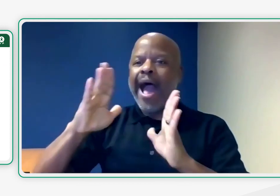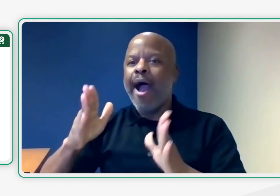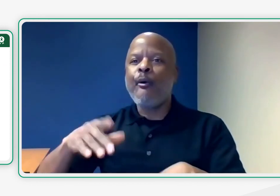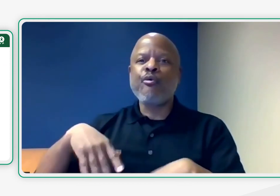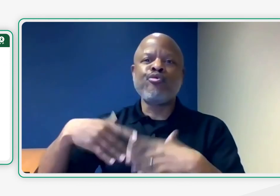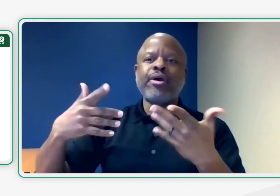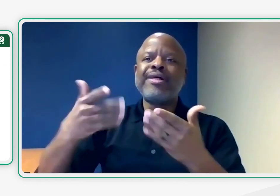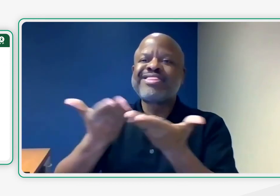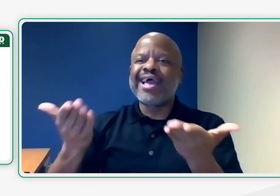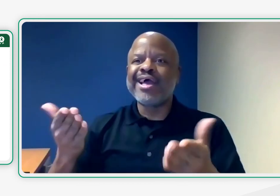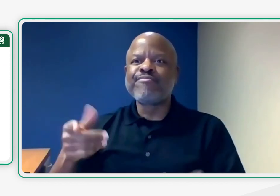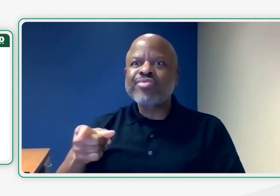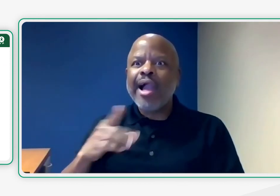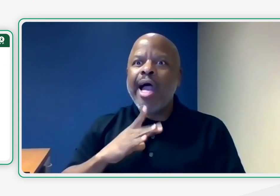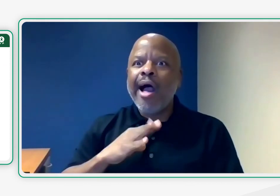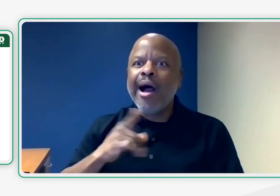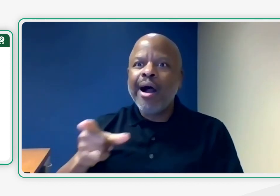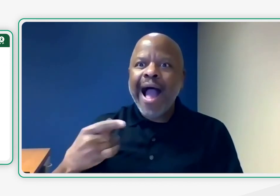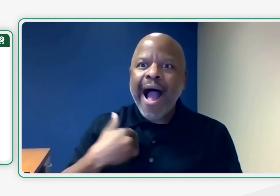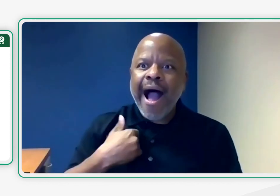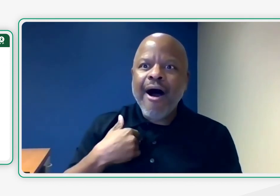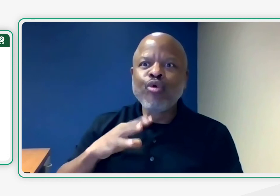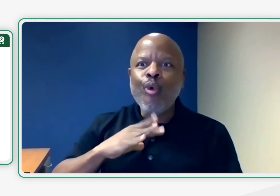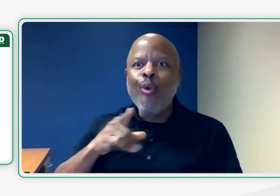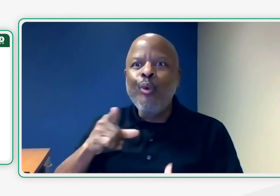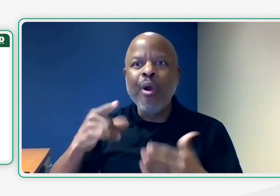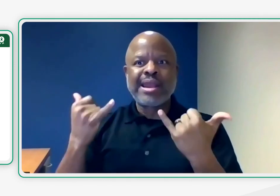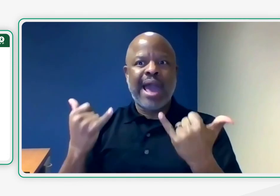You know, people traveling, or going on a cruise, or buying houses, you know, things like that. You